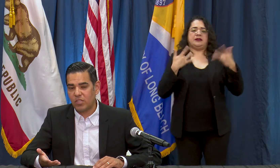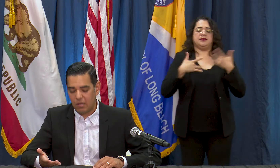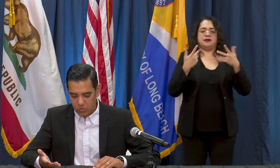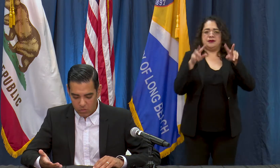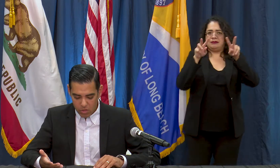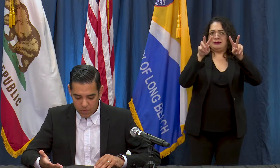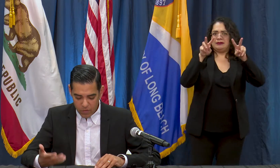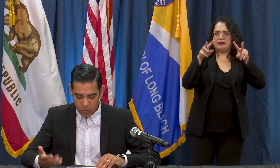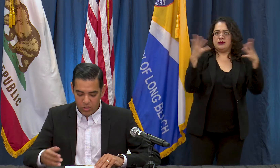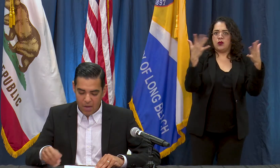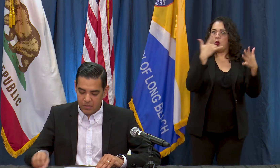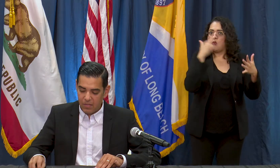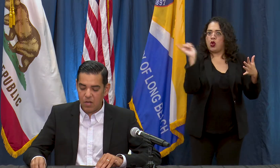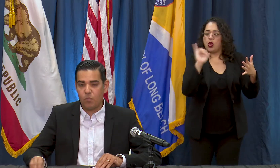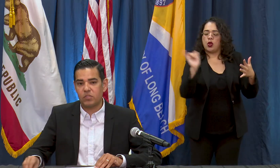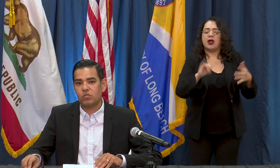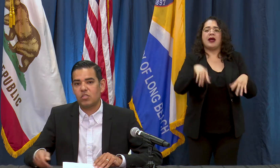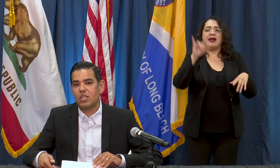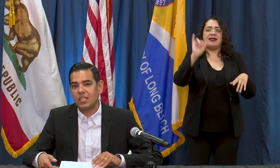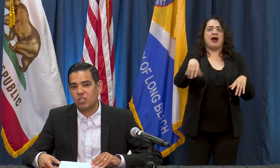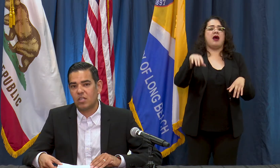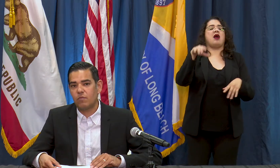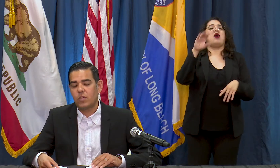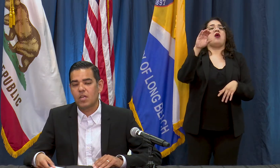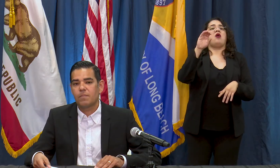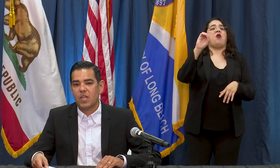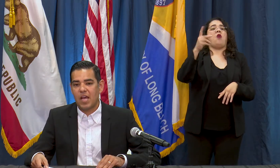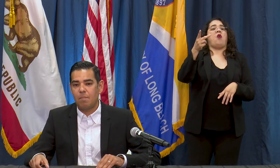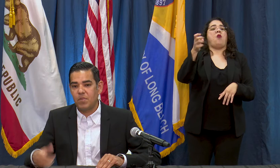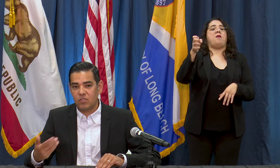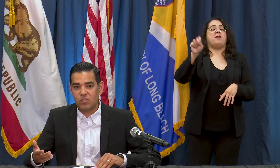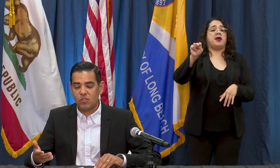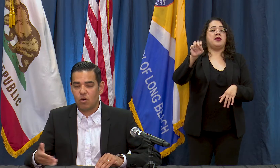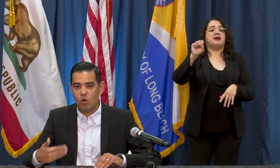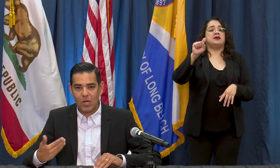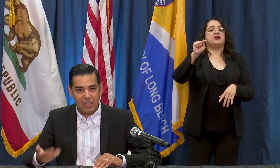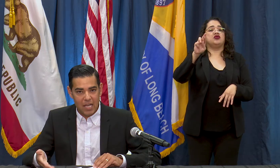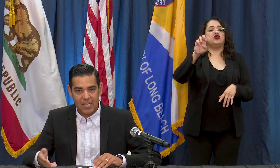Council for adopting that Open Streets Initiative. Businesses are already lining